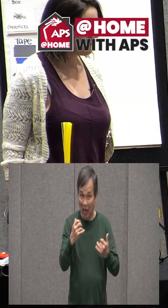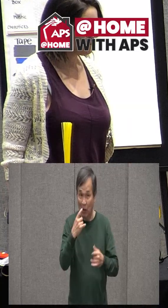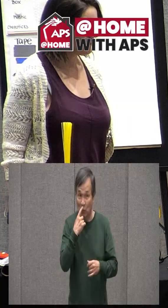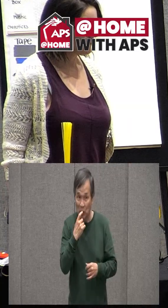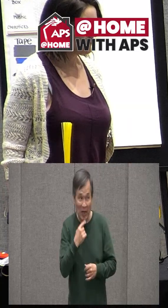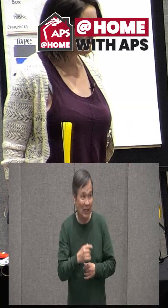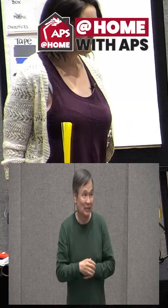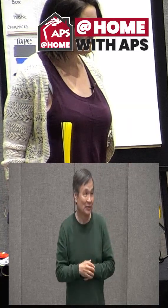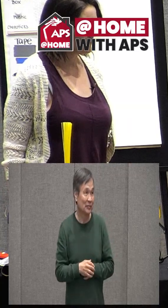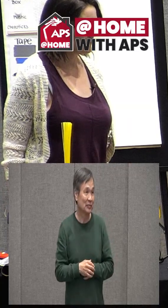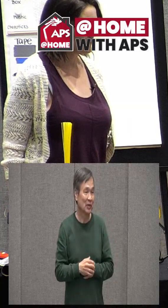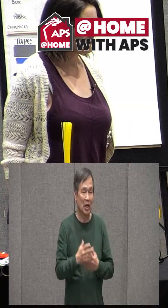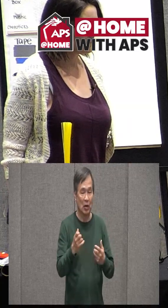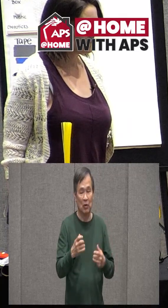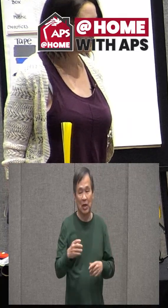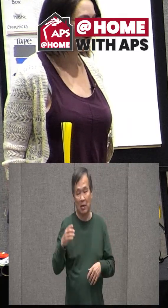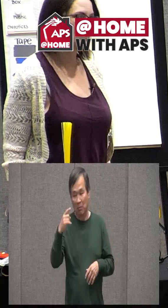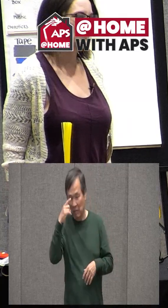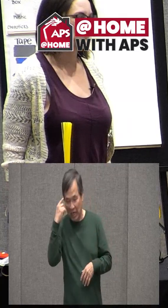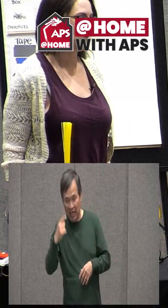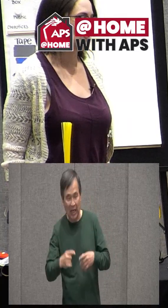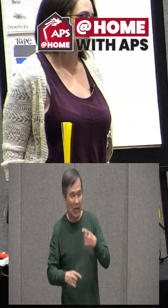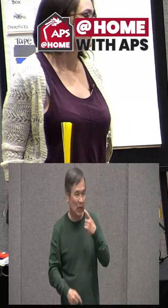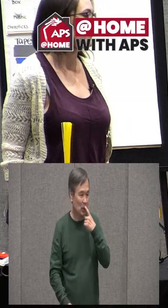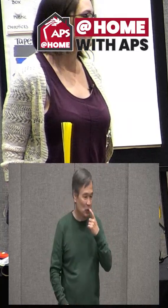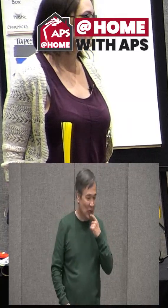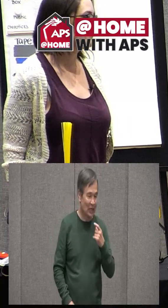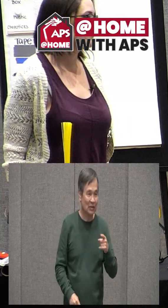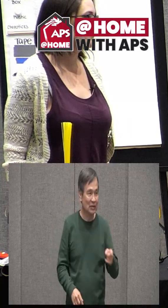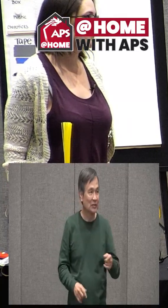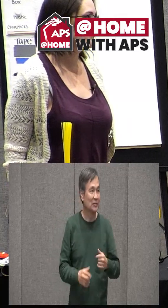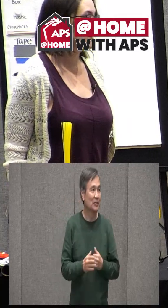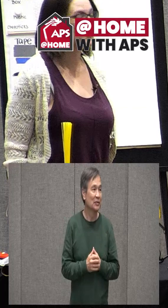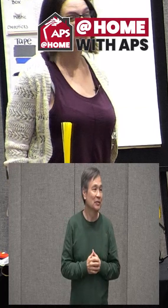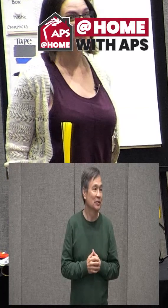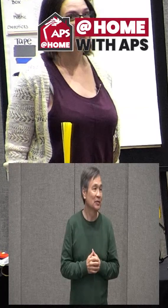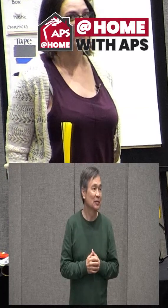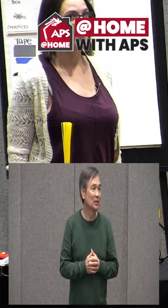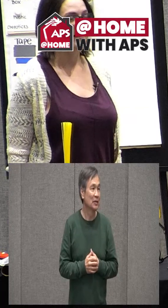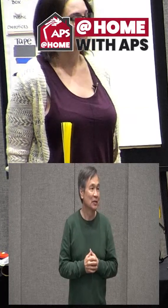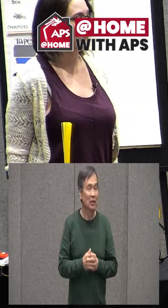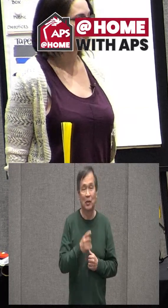So I'm gonna make a red stamp pad. Well, red is a special color. I love red. It's one of the primary colors.